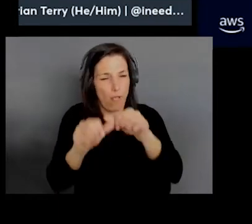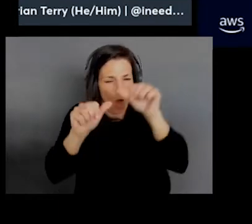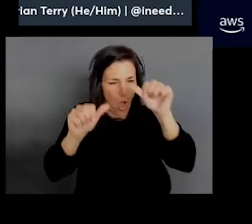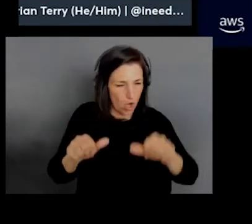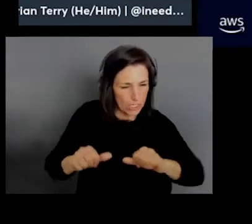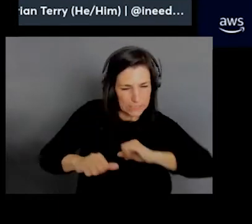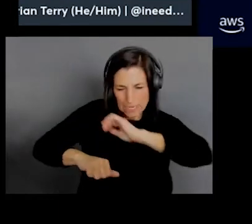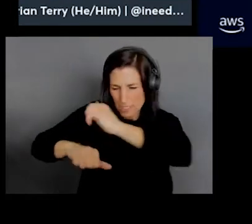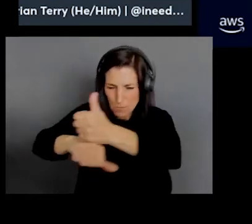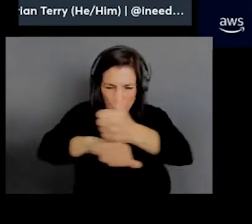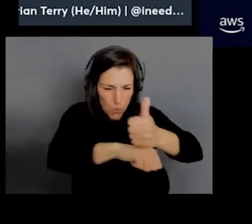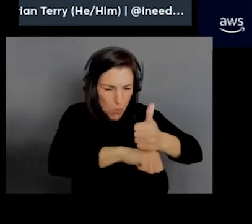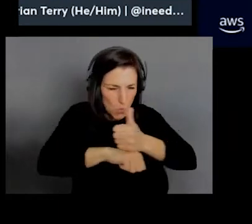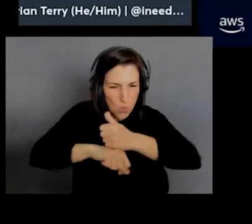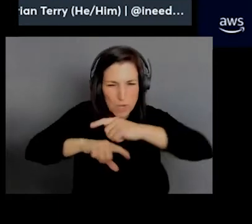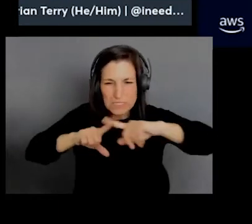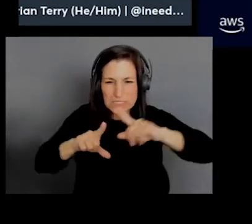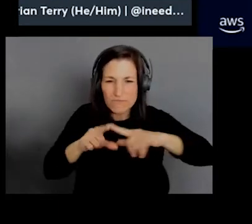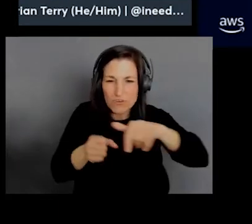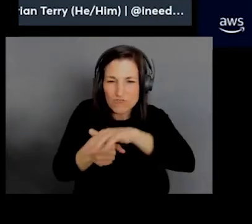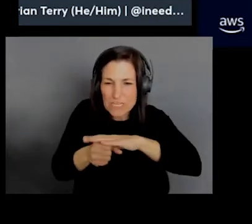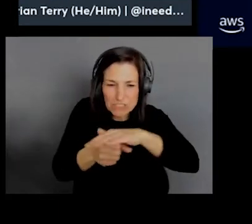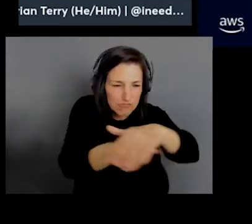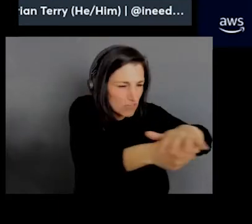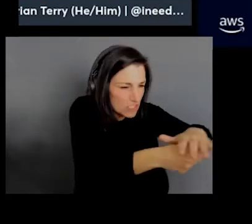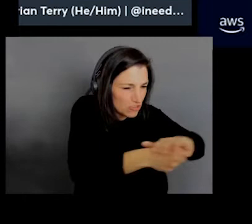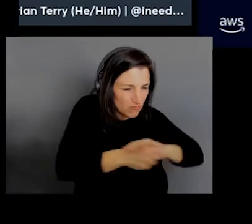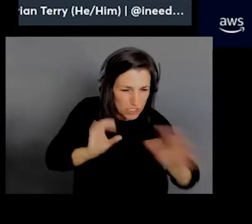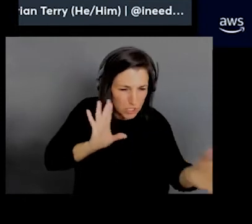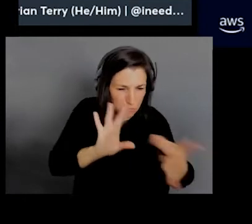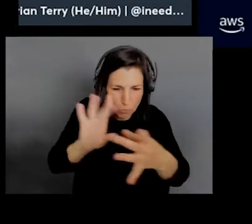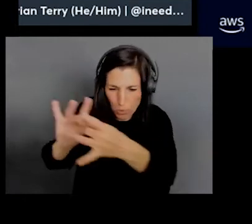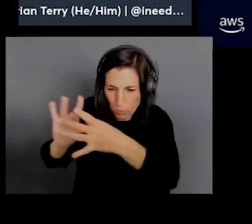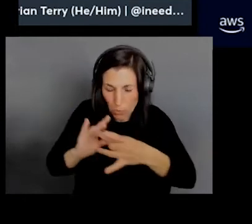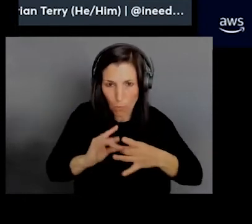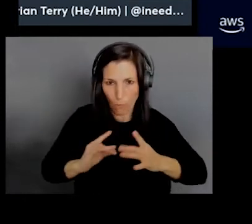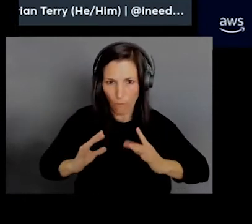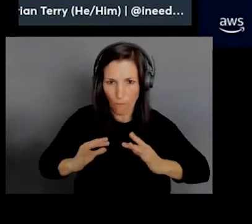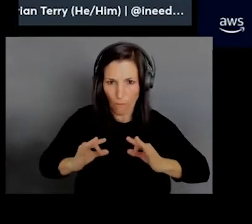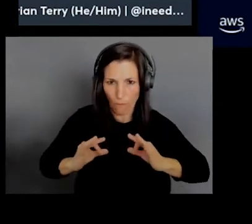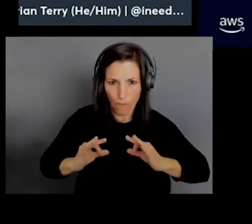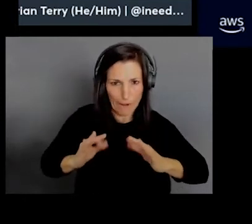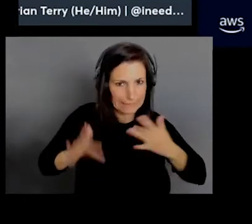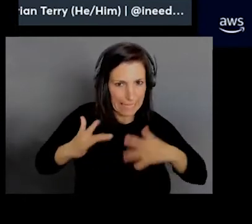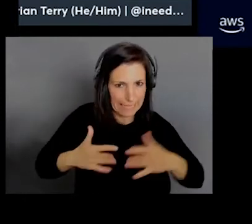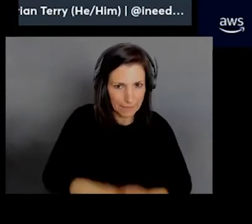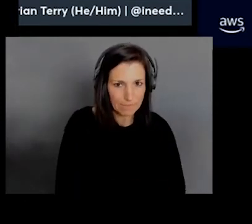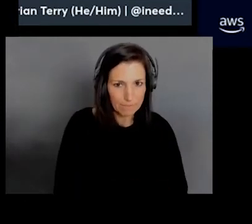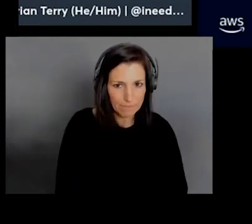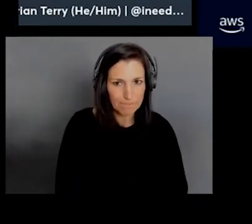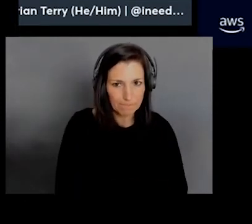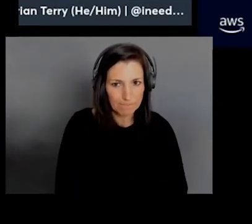and yeah that's super exciting. Yeah. So... I was gonna say, I think one of the inherent